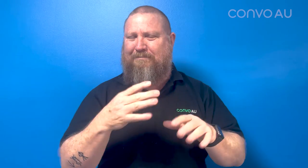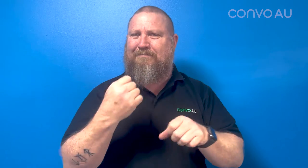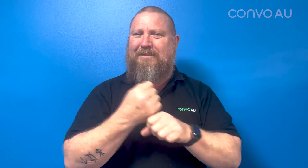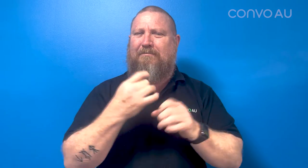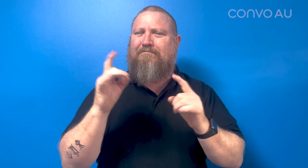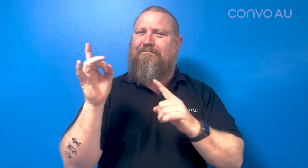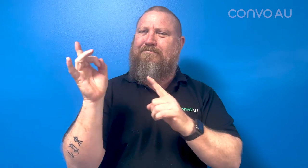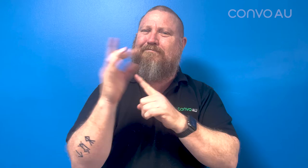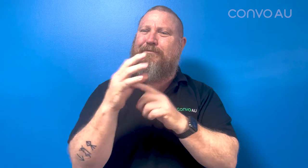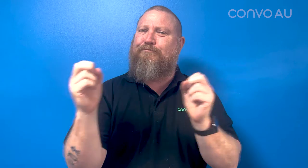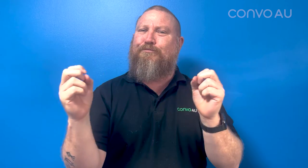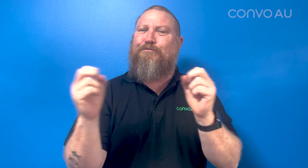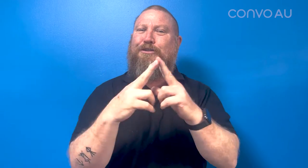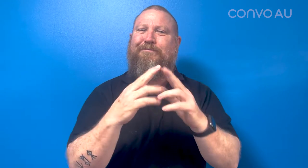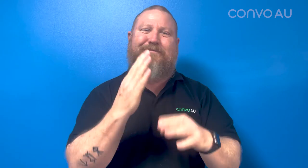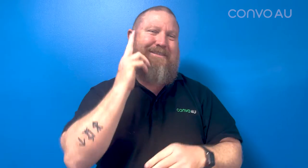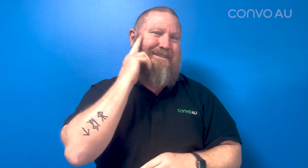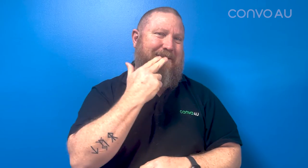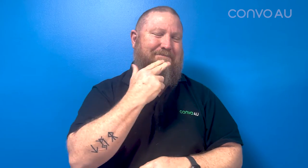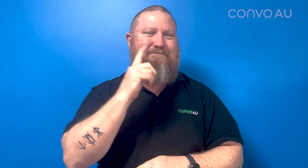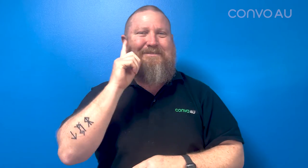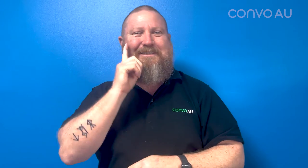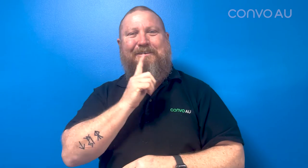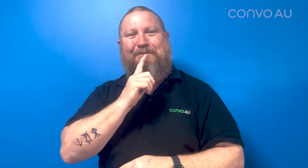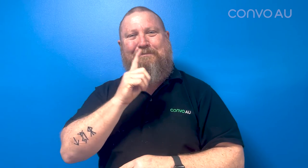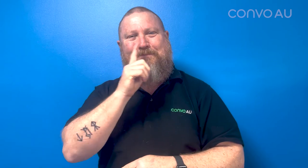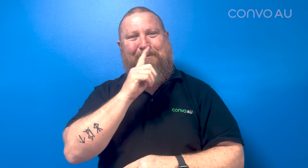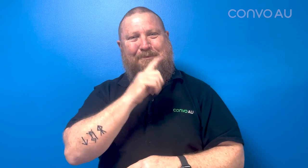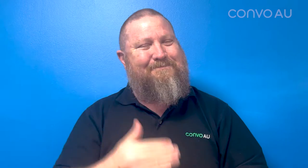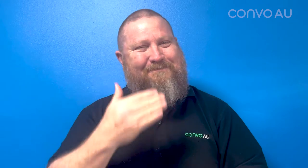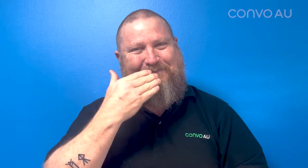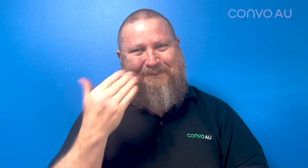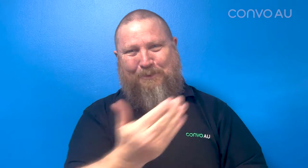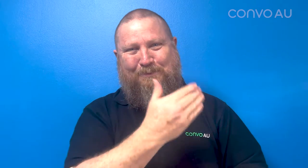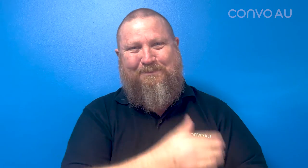bridging the gap between Deaf and hearing people. Thank you.